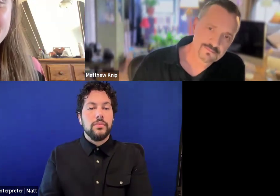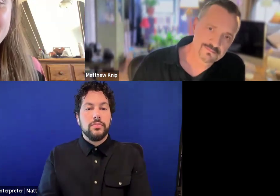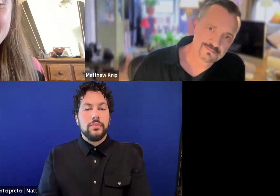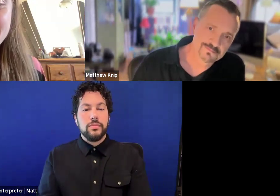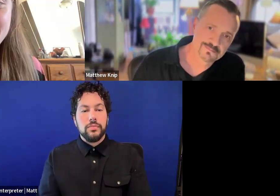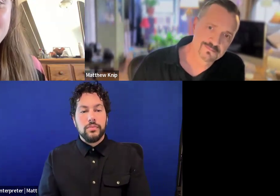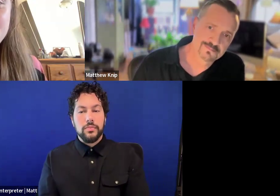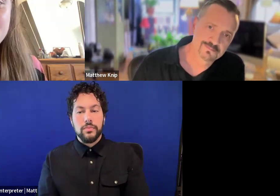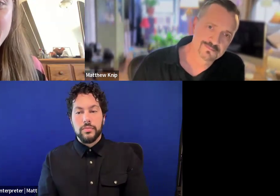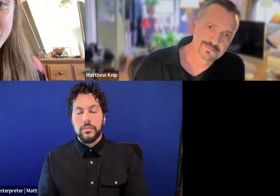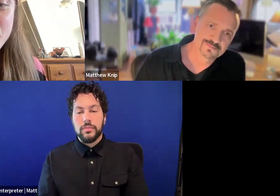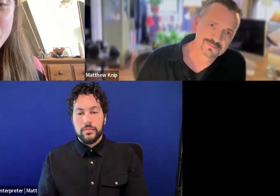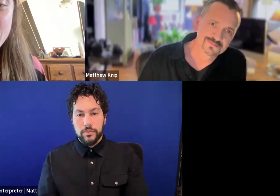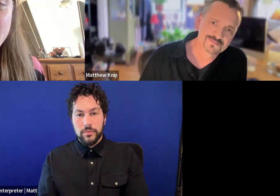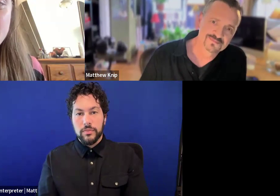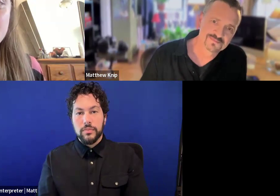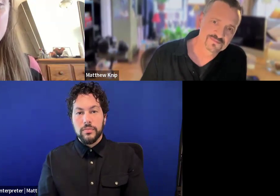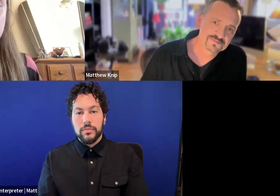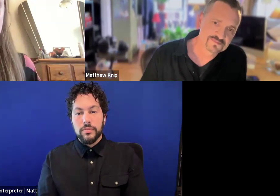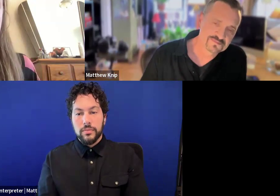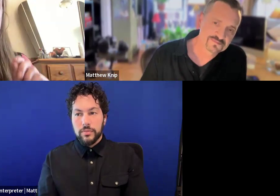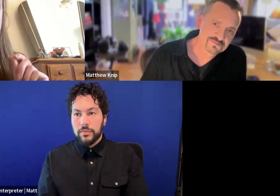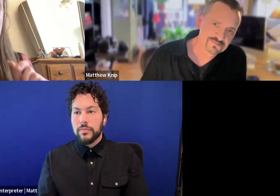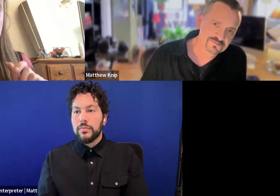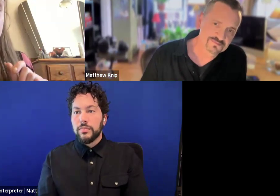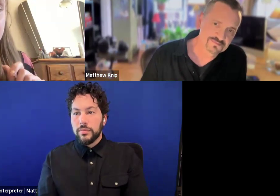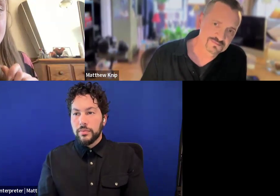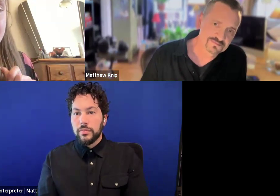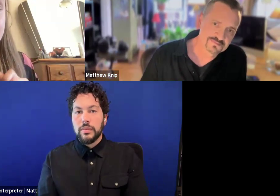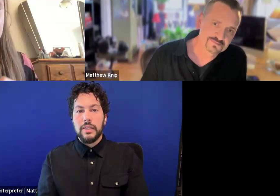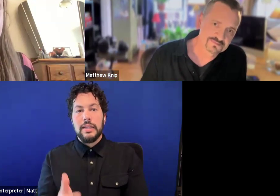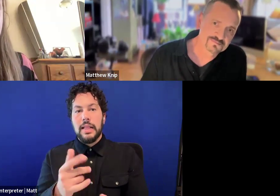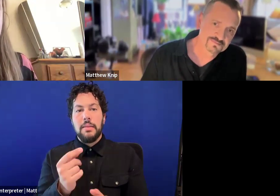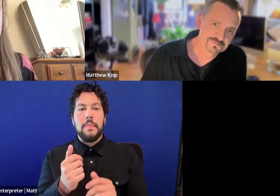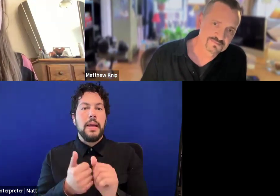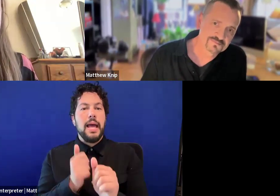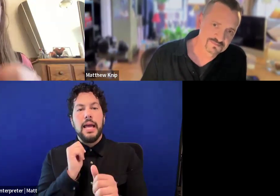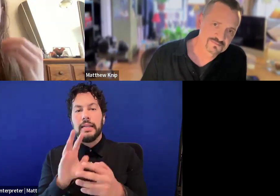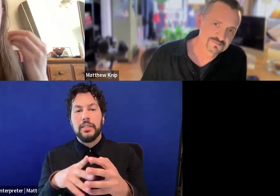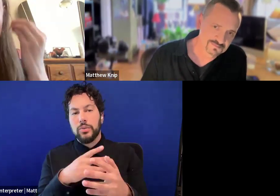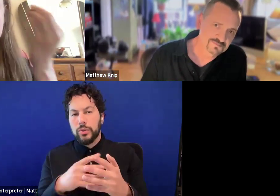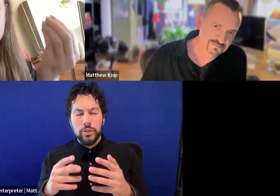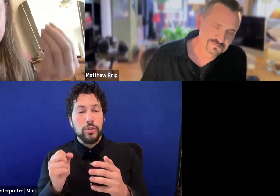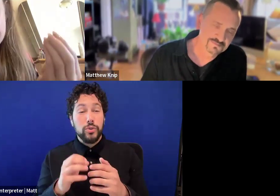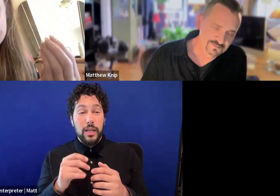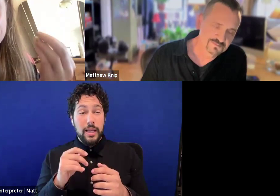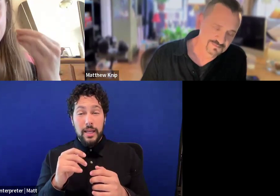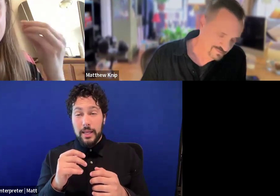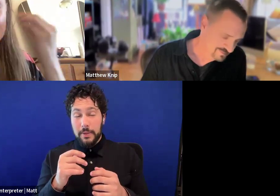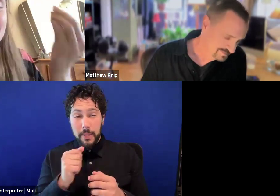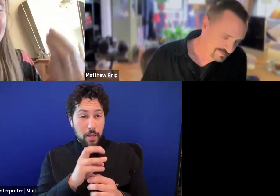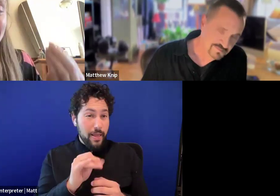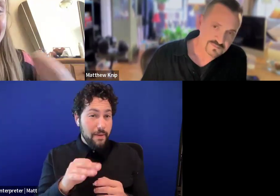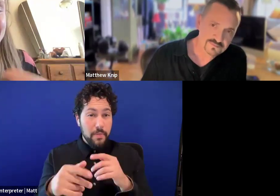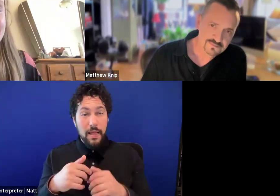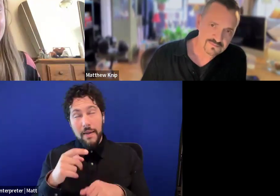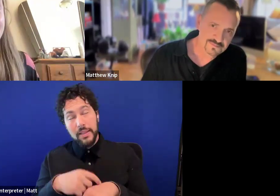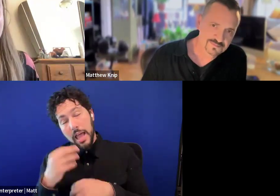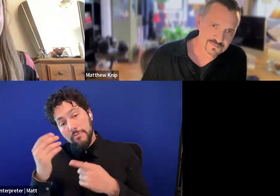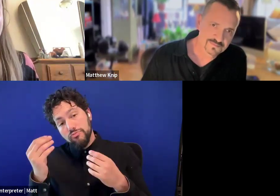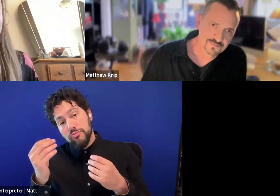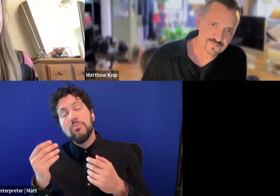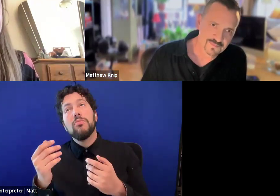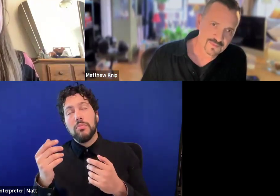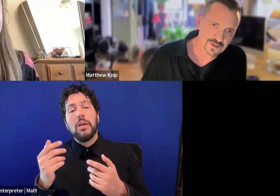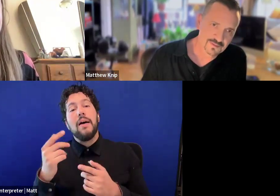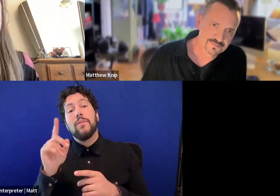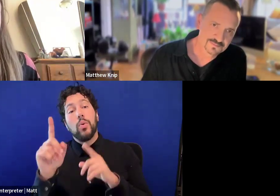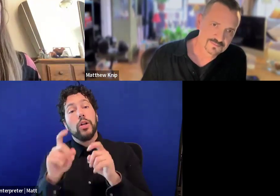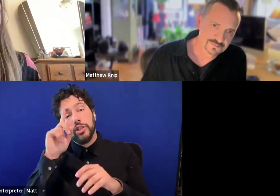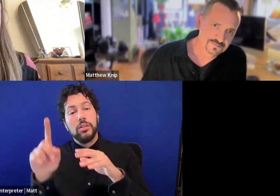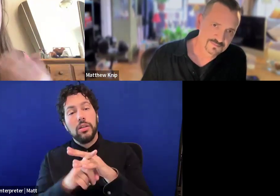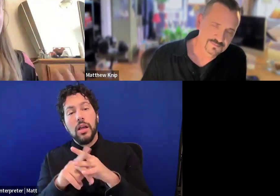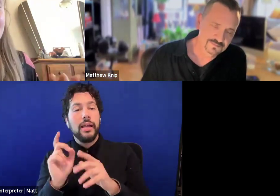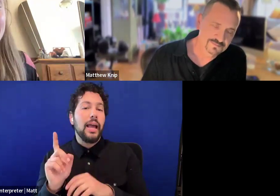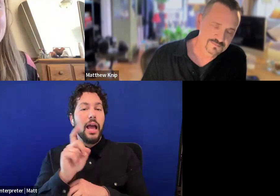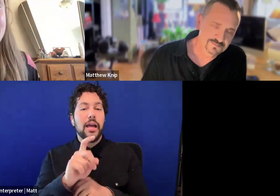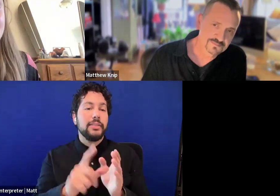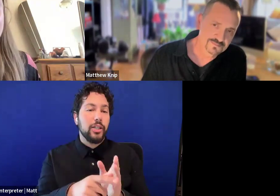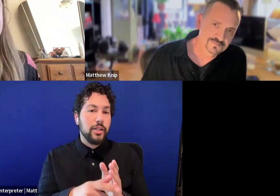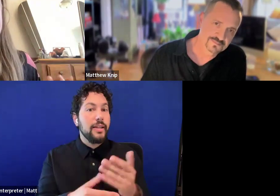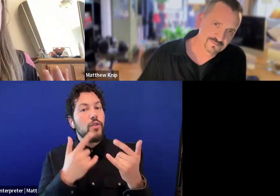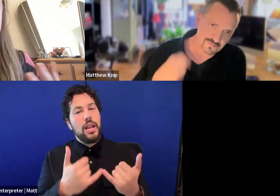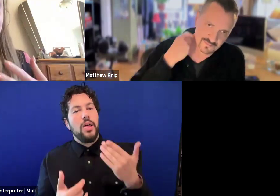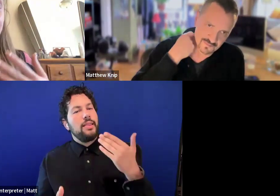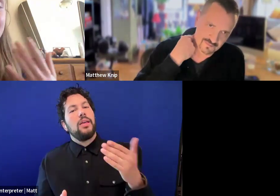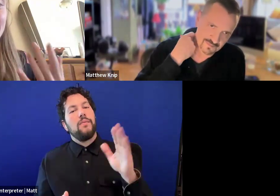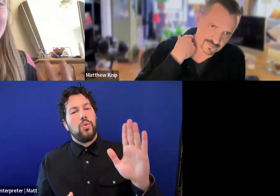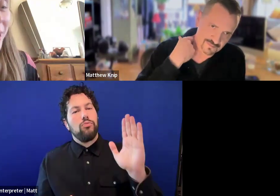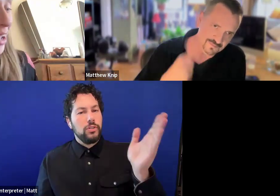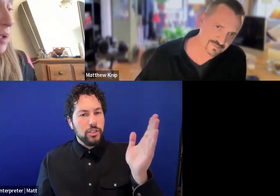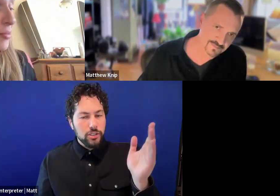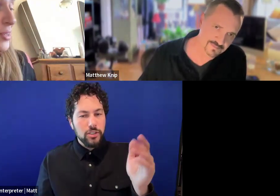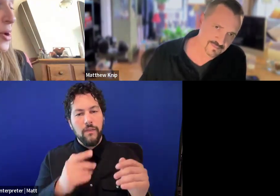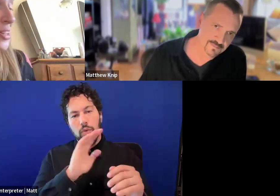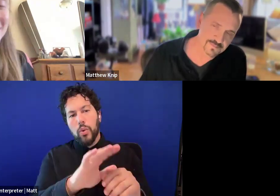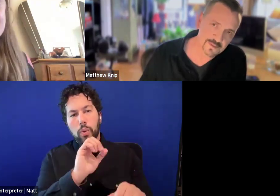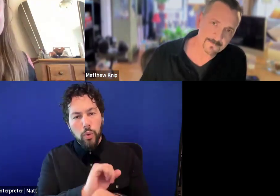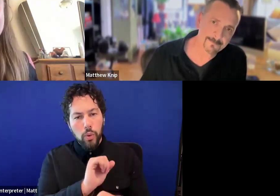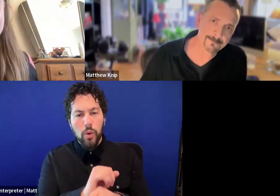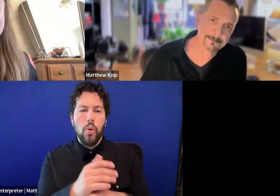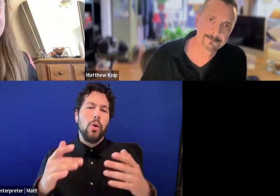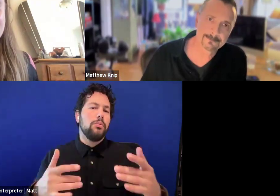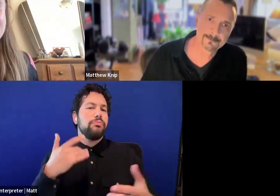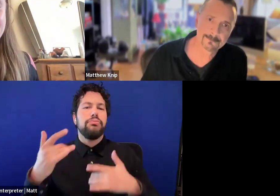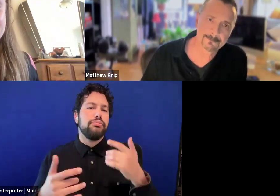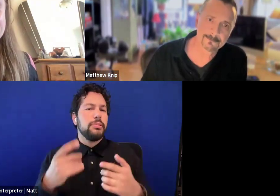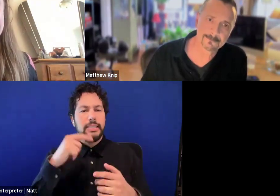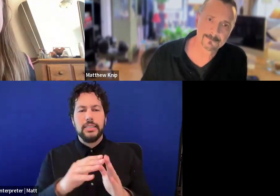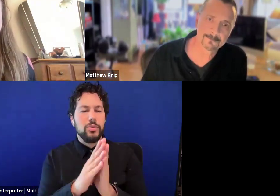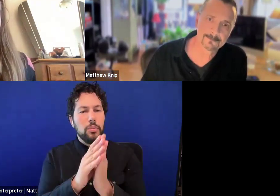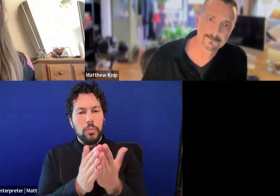All right. Well, we are running a bit behind, so Matthew, if we have time at the end, folks can think and amuse on questions they might have, and we can get back to you then. Um, but for now, thank you so much for your presentation and for this work. I'm so excited to see this book when it comes out.